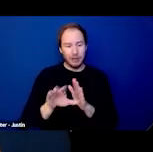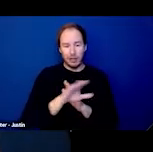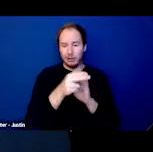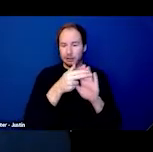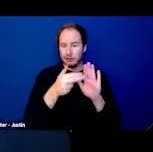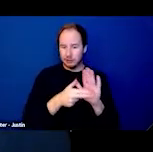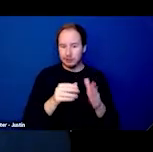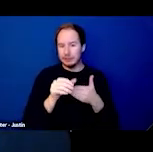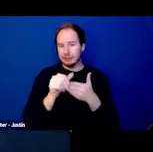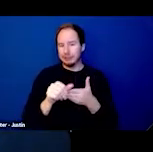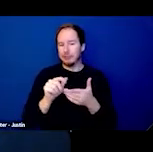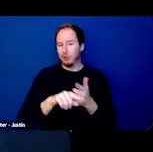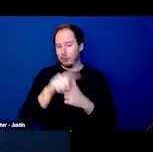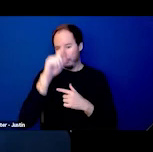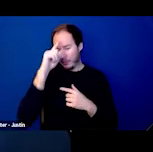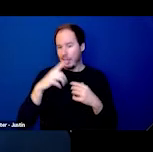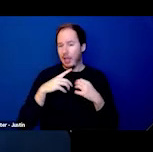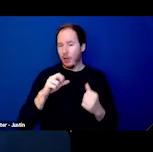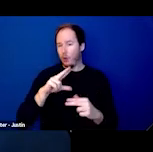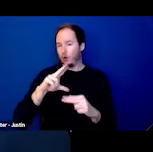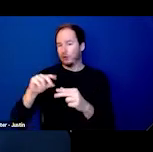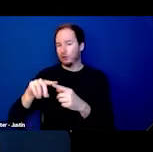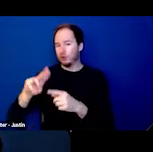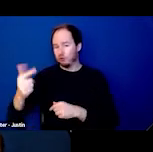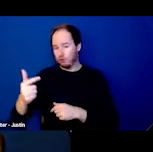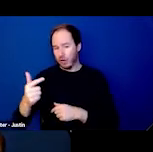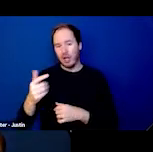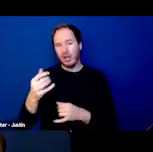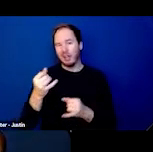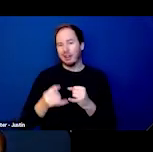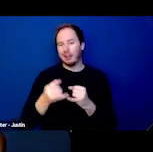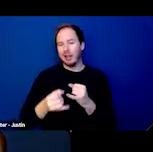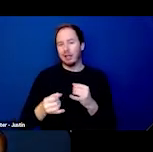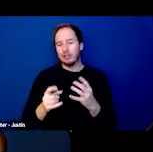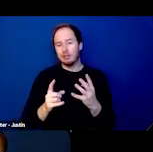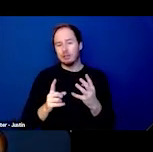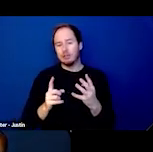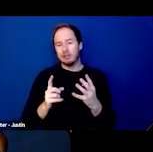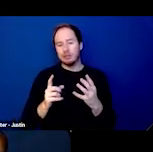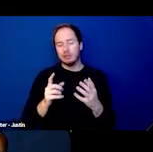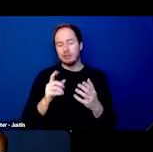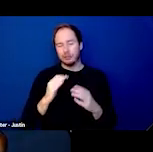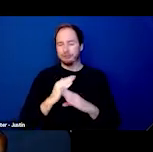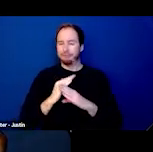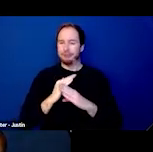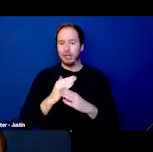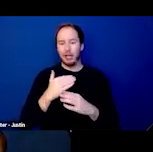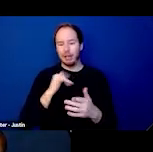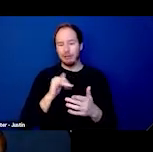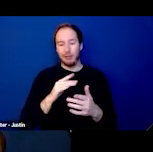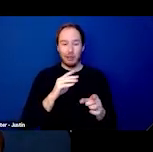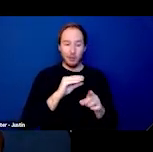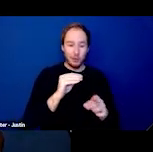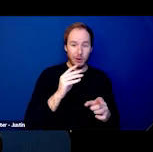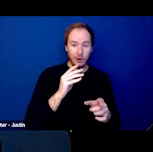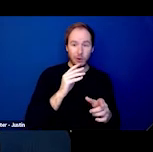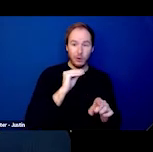to mental health and substance use. And then finally just wanted to highlight the barrier of just the disconnect between the homeless response and health systems,